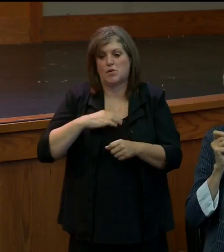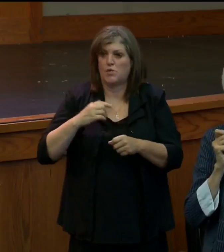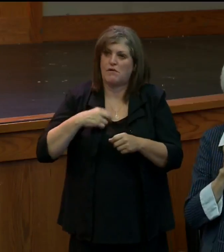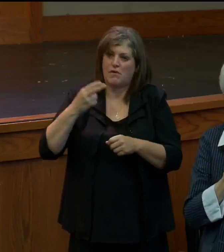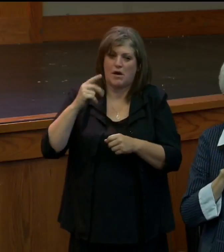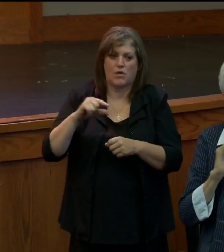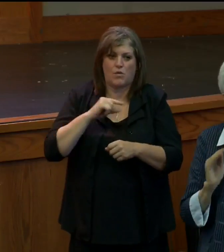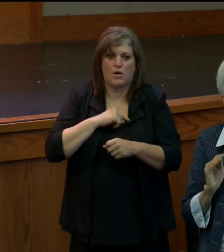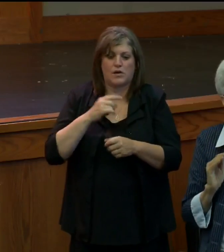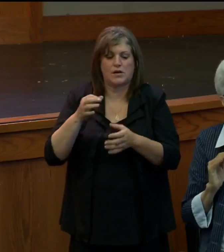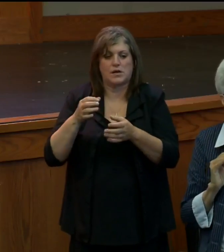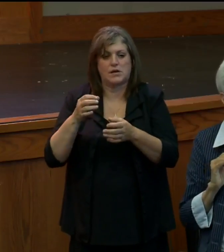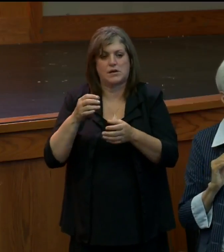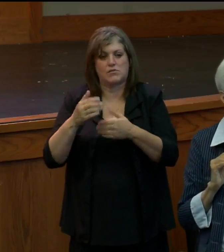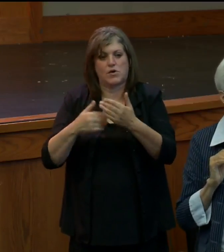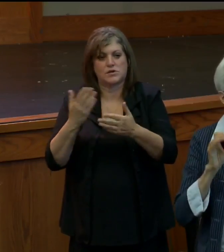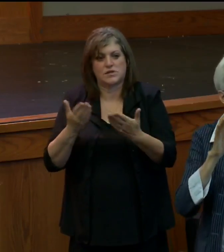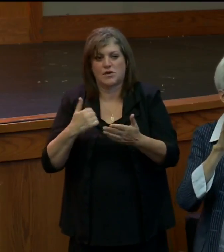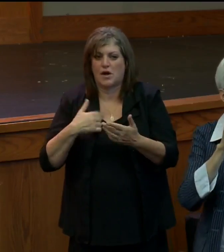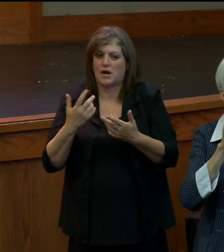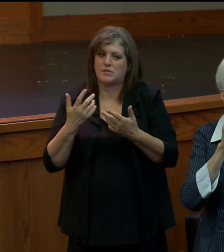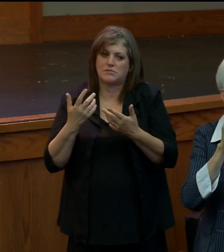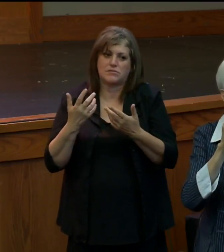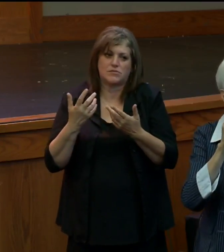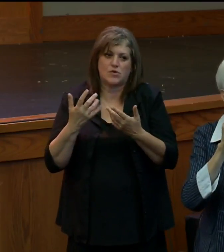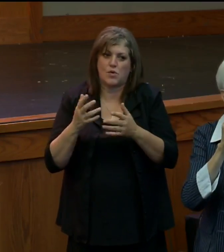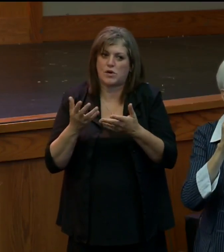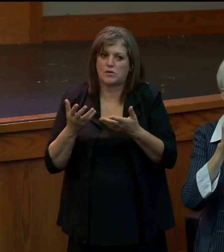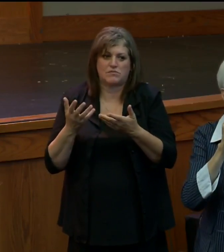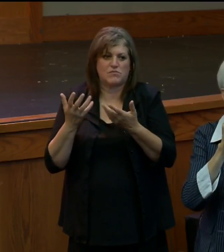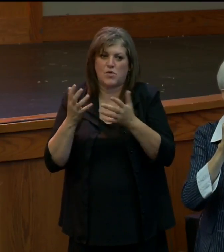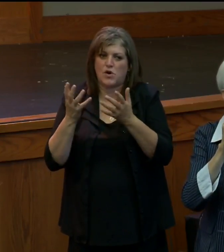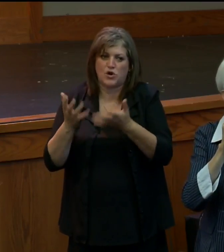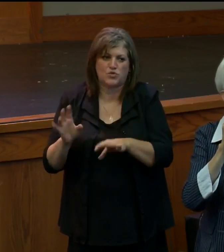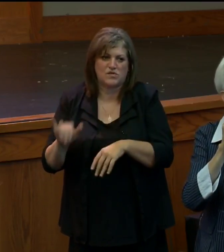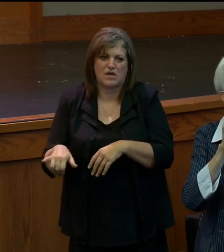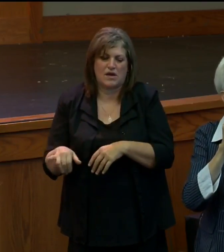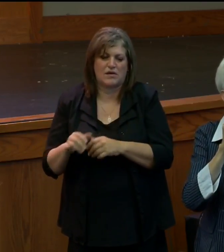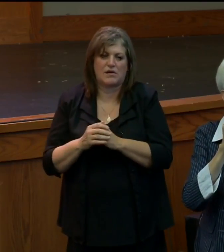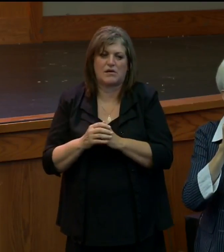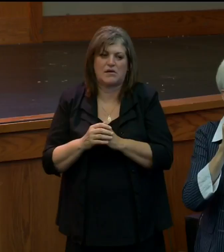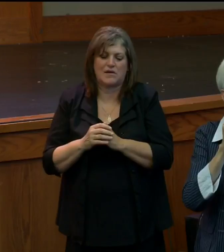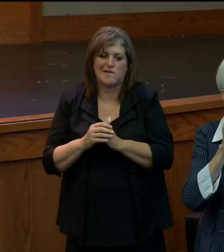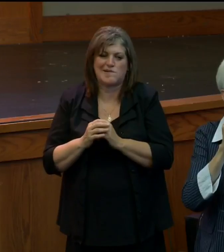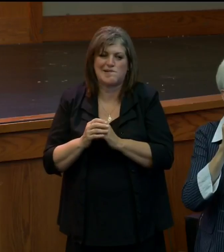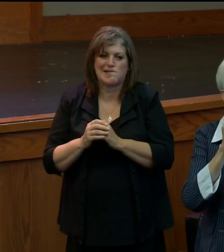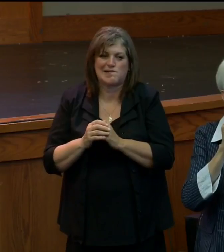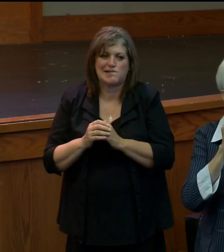OF COLUMBIA. AND I WOULD NOT WANT US TO LOSE THAT.